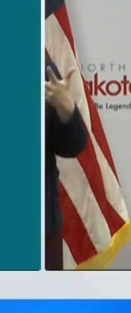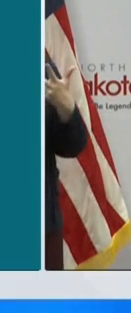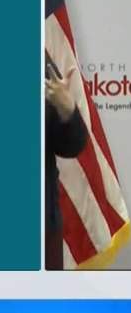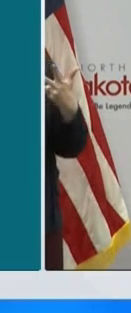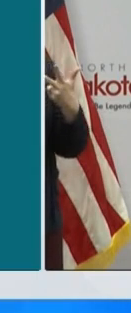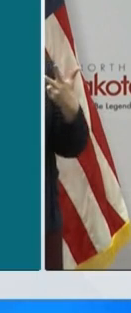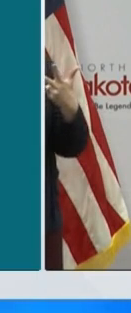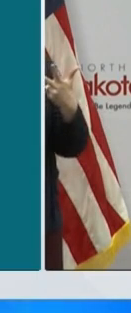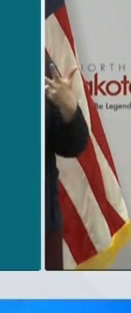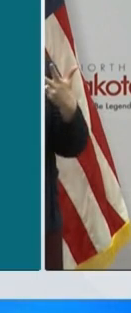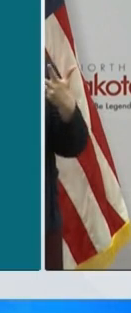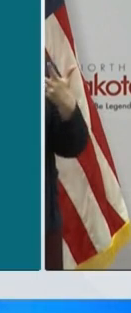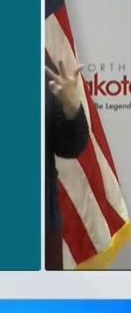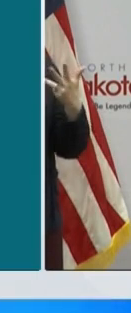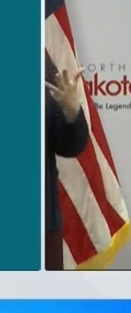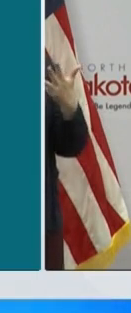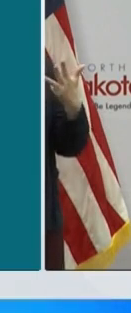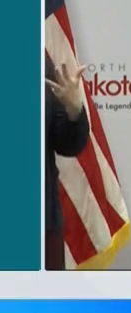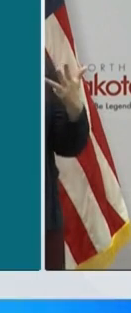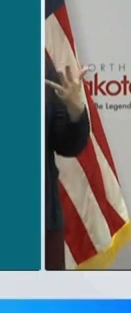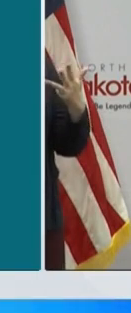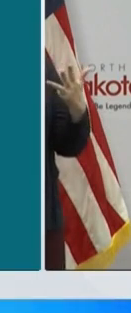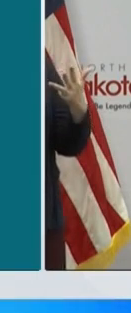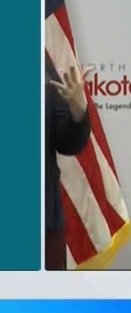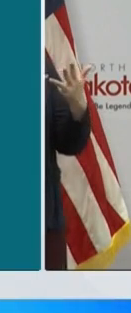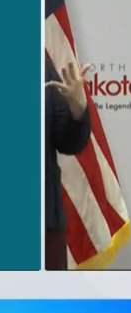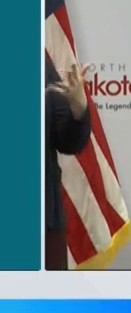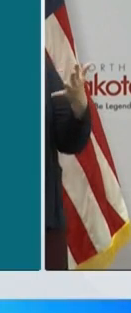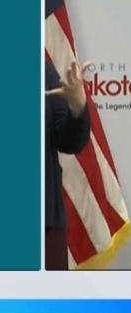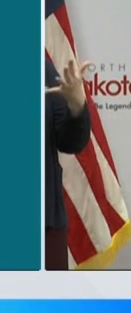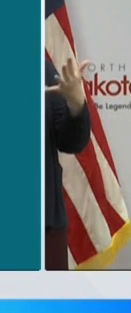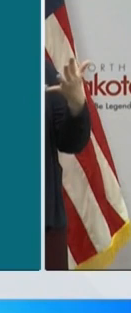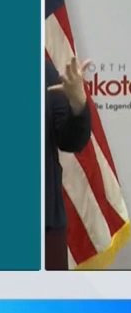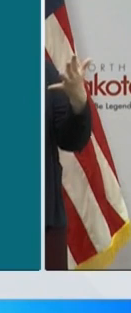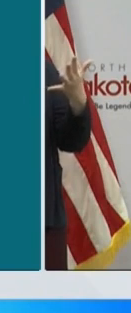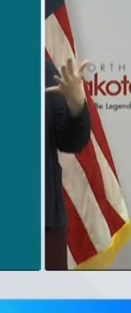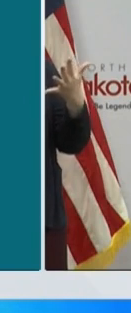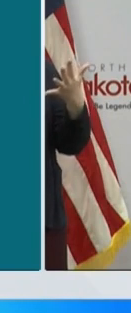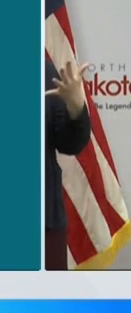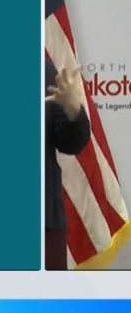CREEPING UP SOME LAST WEEK AND OVER THE WEEKEND, IT IS STILL THE FIFTH LOWEST RATE IN THE COUNTRY, SO ONLY HAWAII, ALASKA,